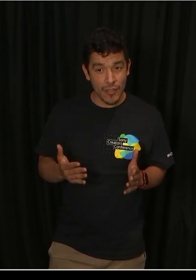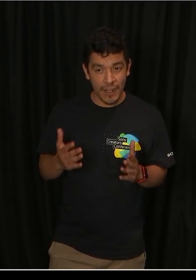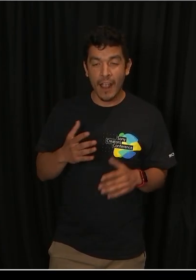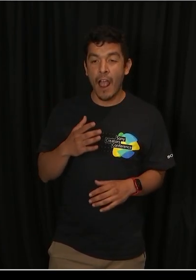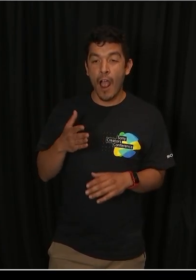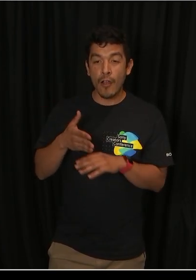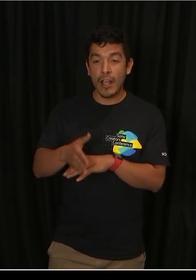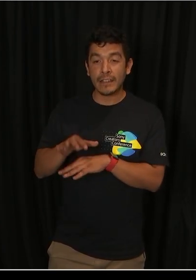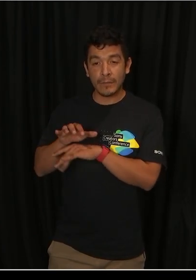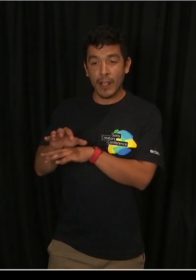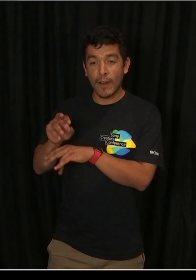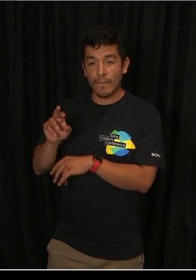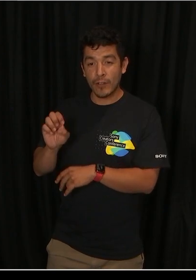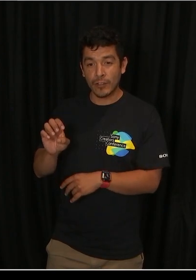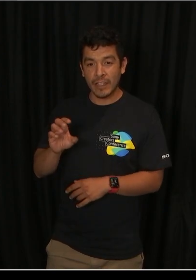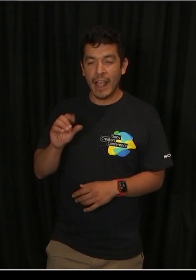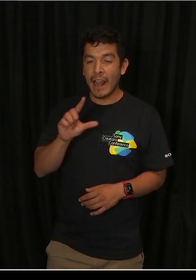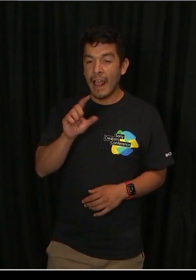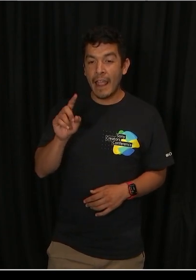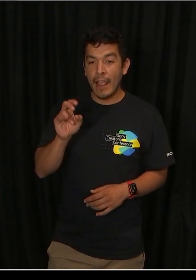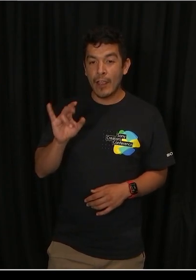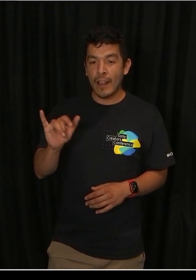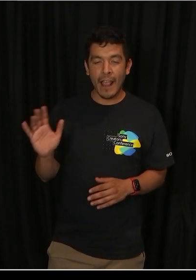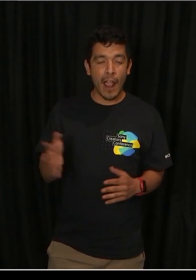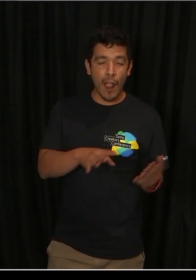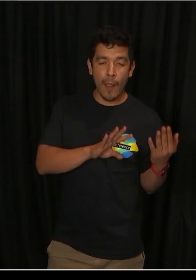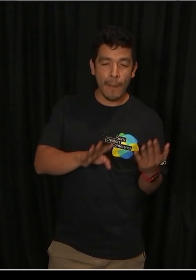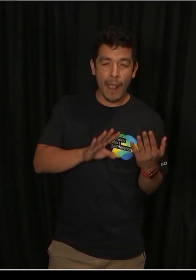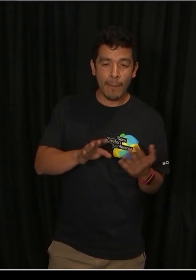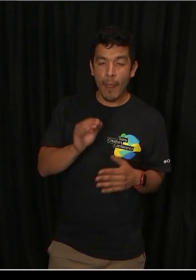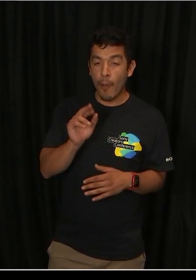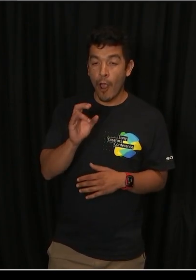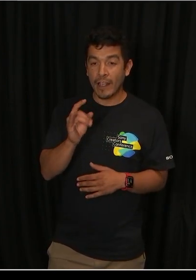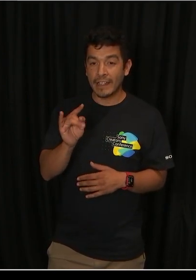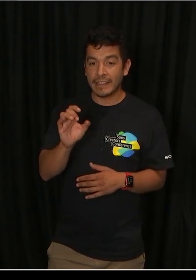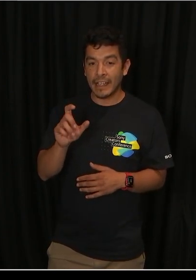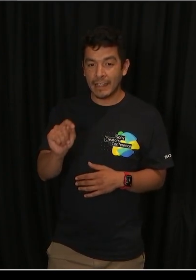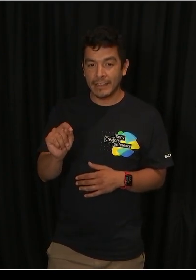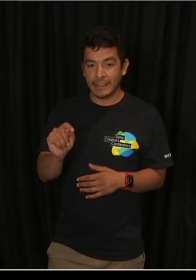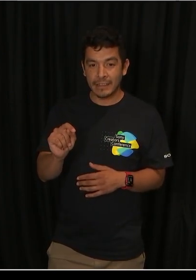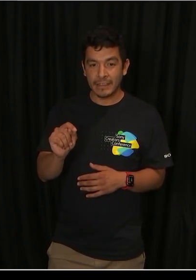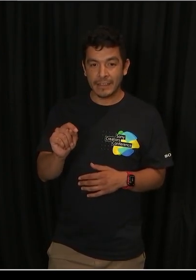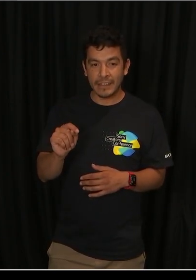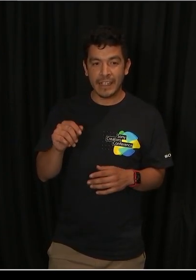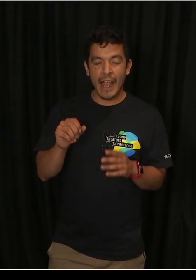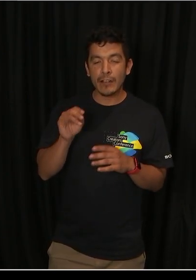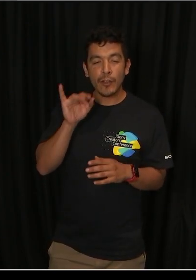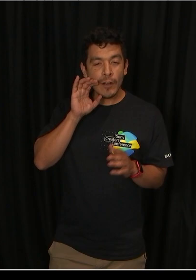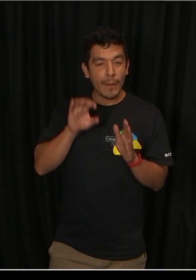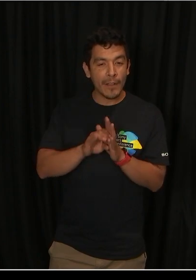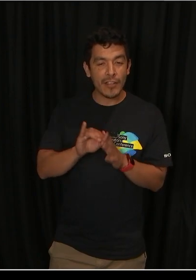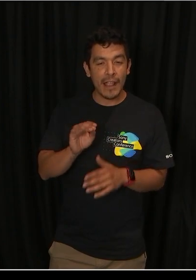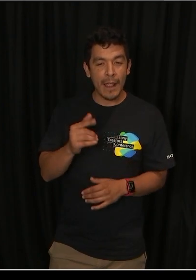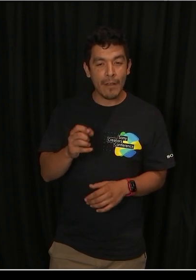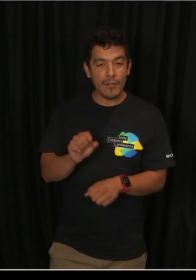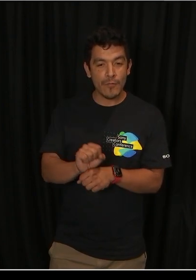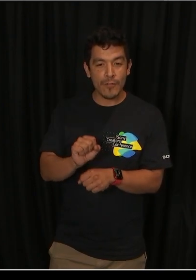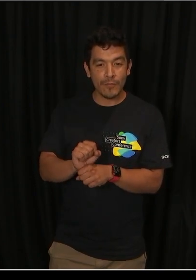and I've got Lee Kerley, our pipeline architect within our dev group at Sony Pictures Imageworks. So a great group of people.